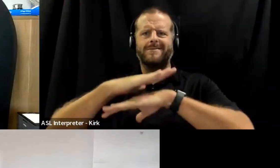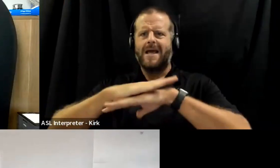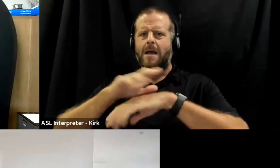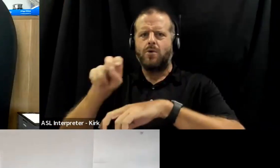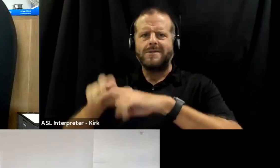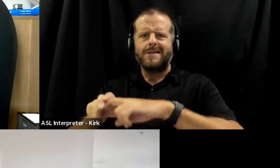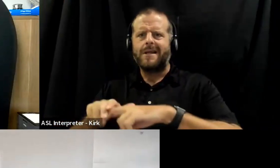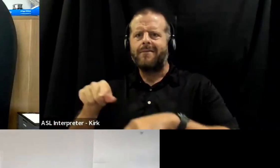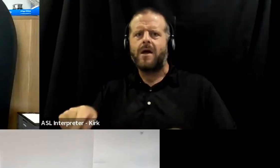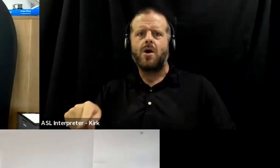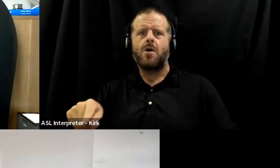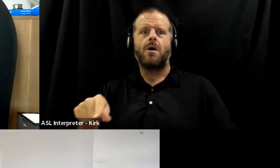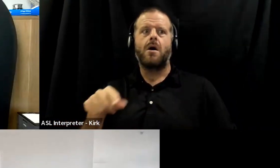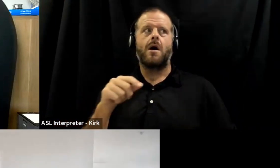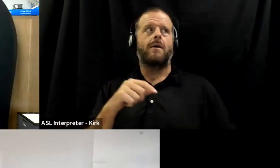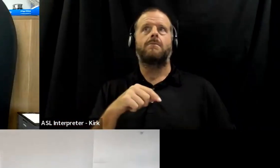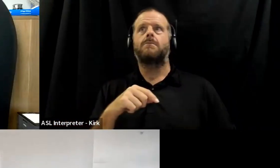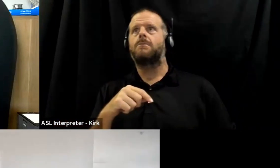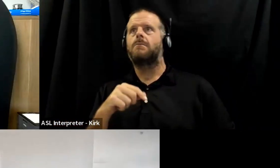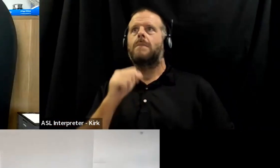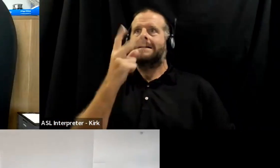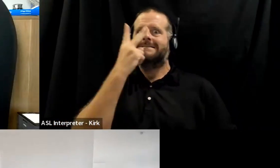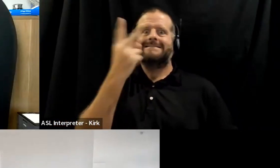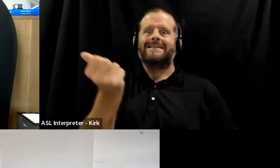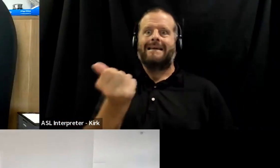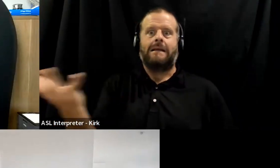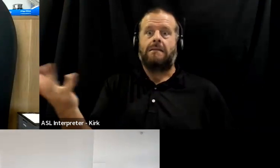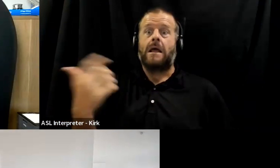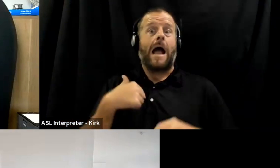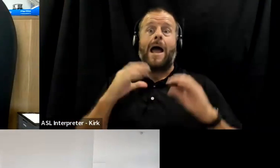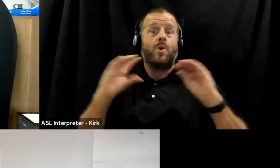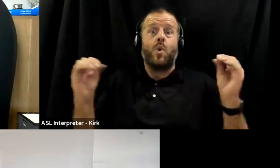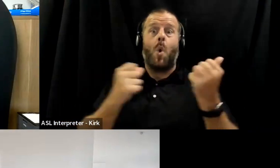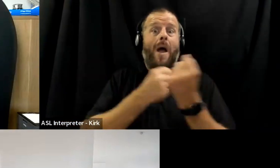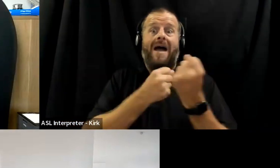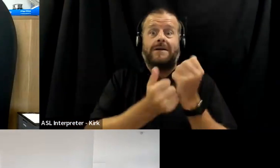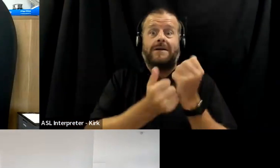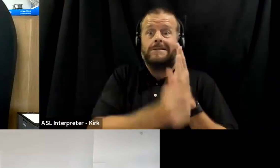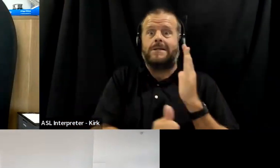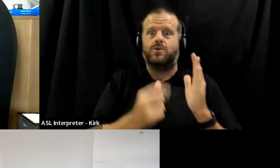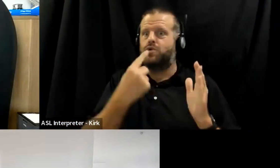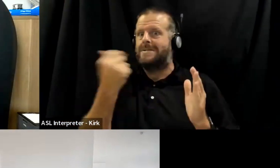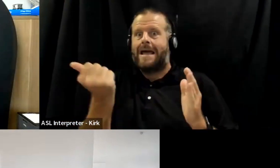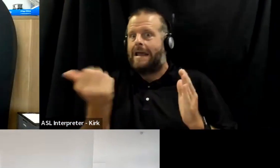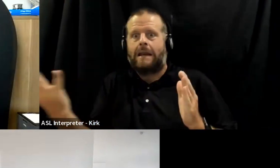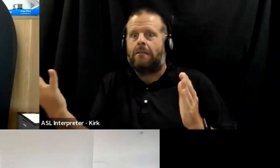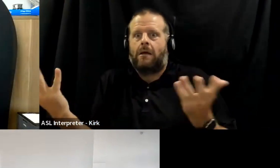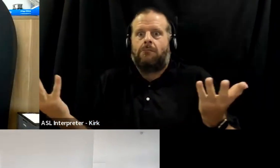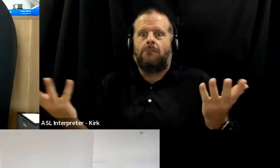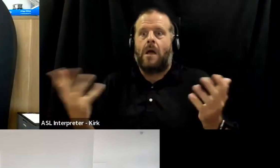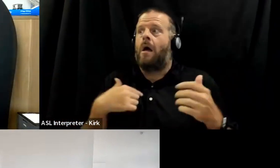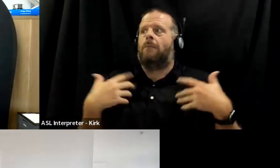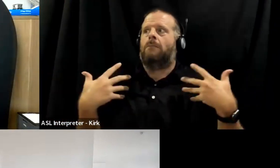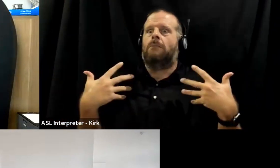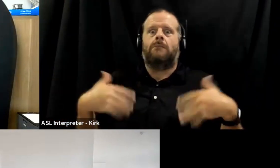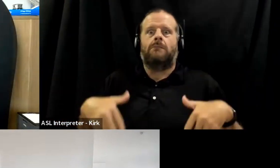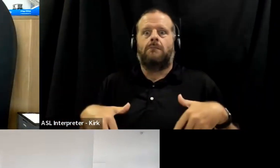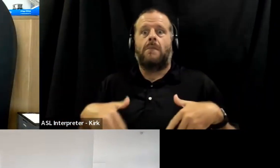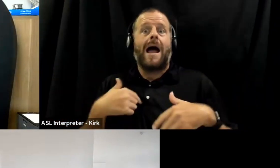I didn't see anything. And I had no advocacy skills to be able to say something about it. and I, and I struggled with that, you know,